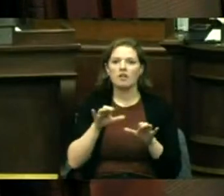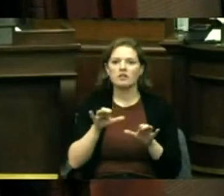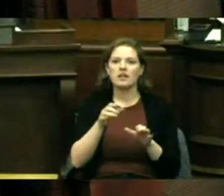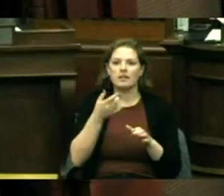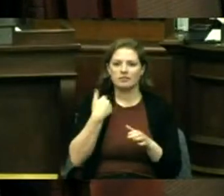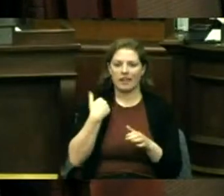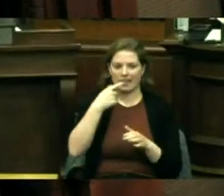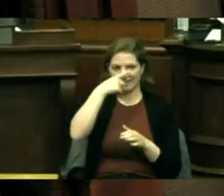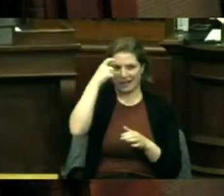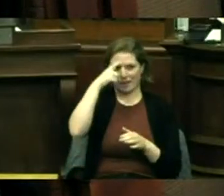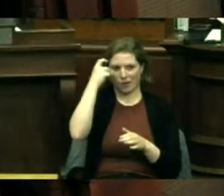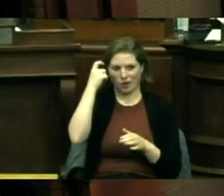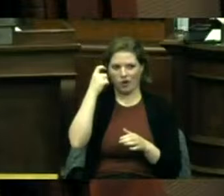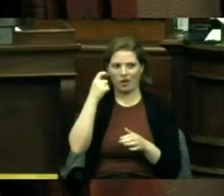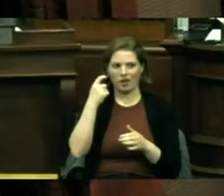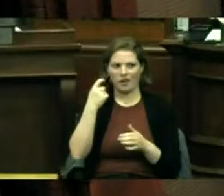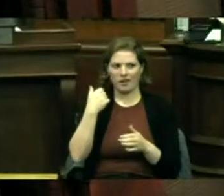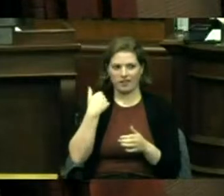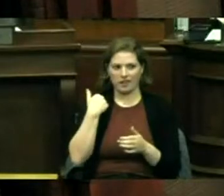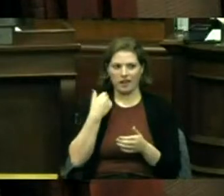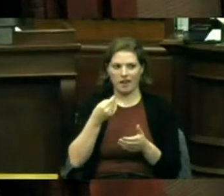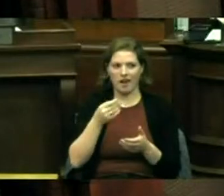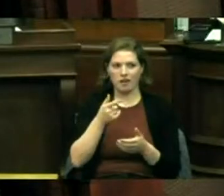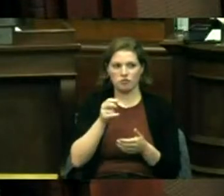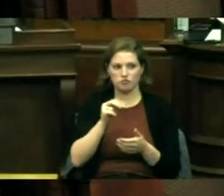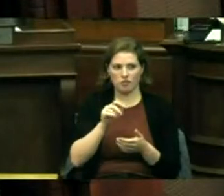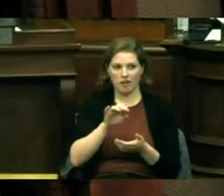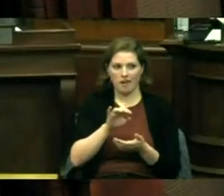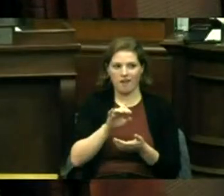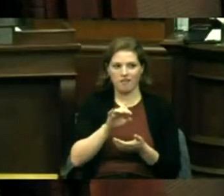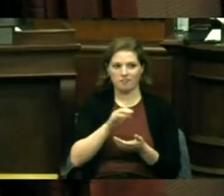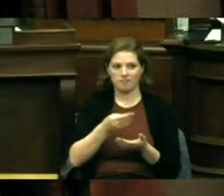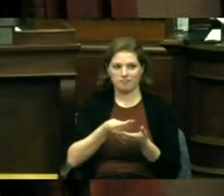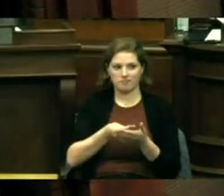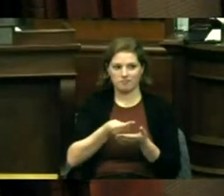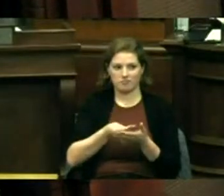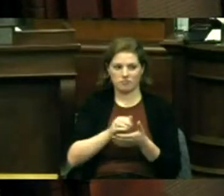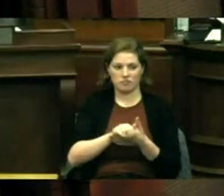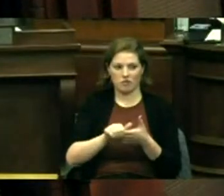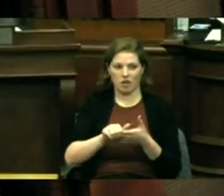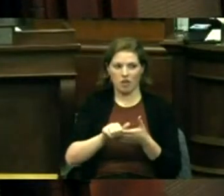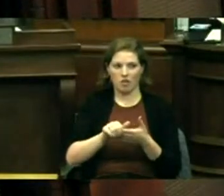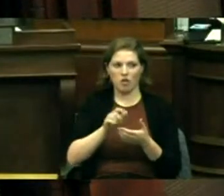team piloted last summer. And